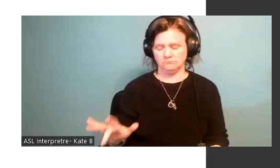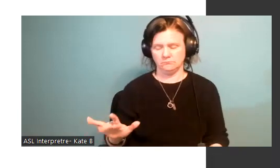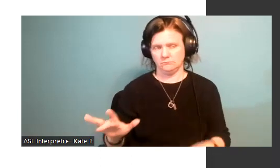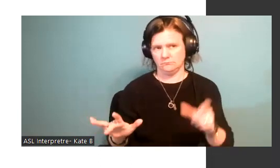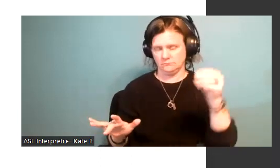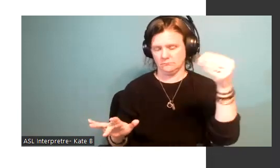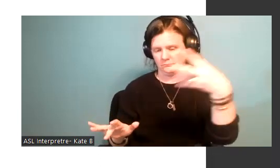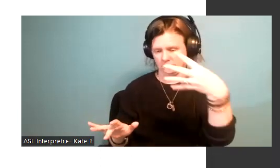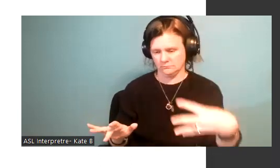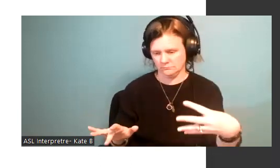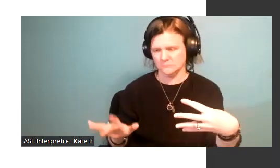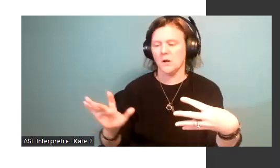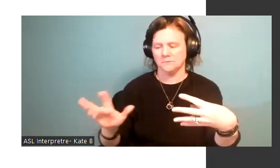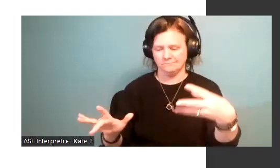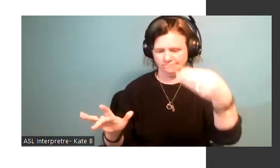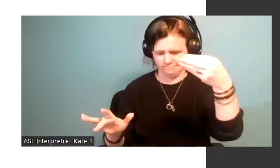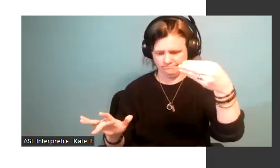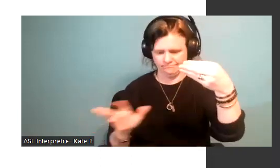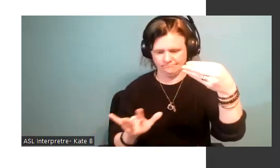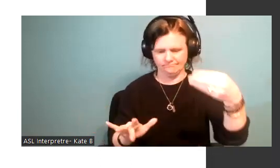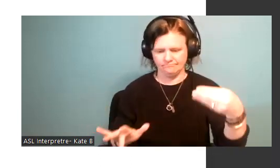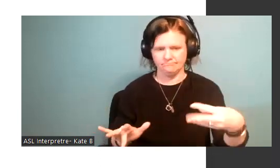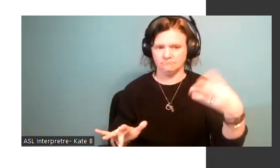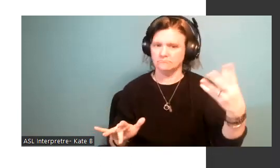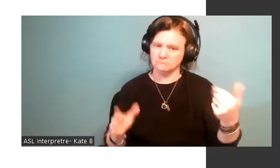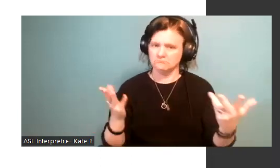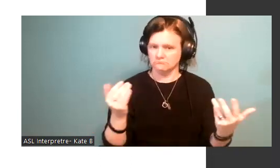open or closed. They can be used on a frequently